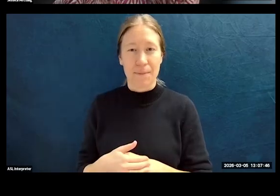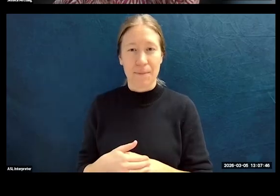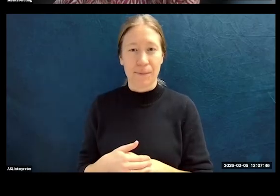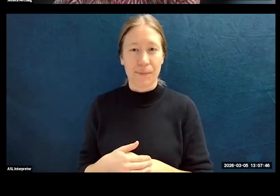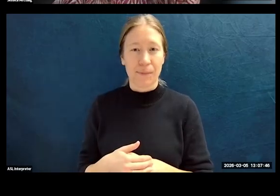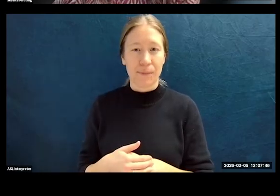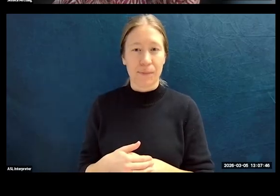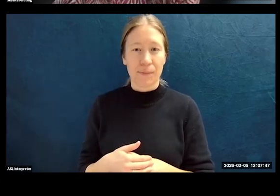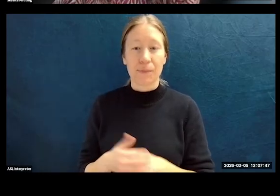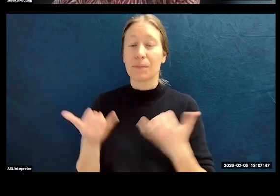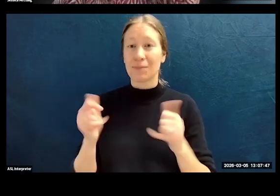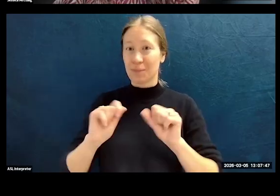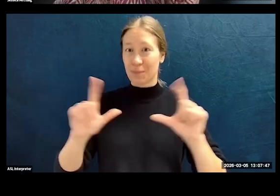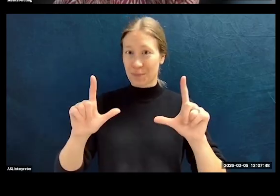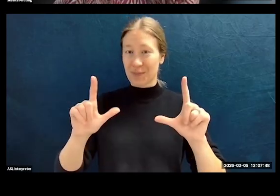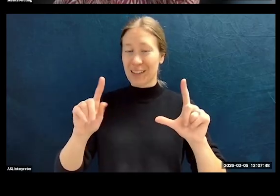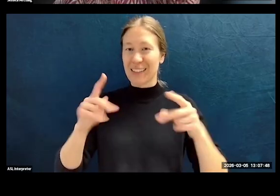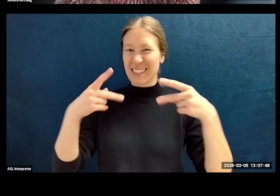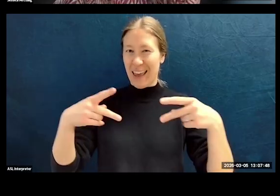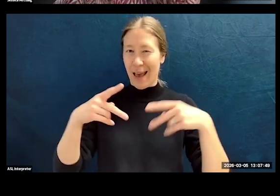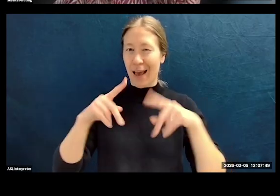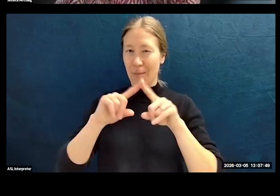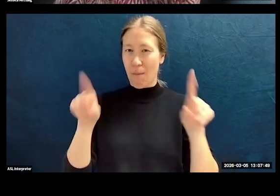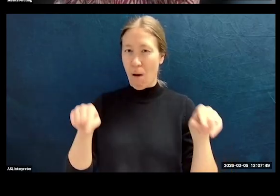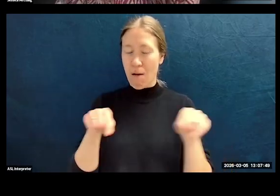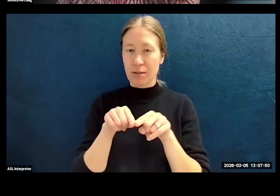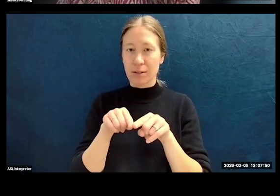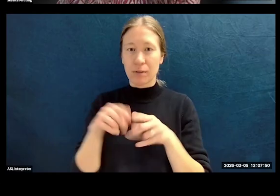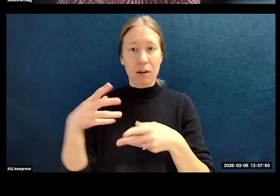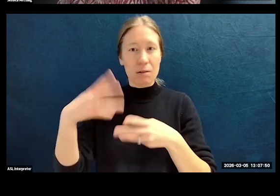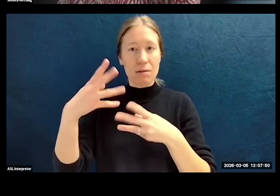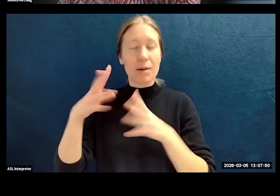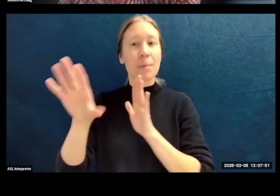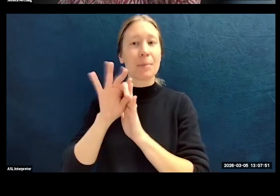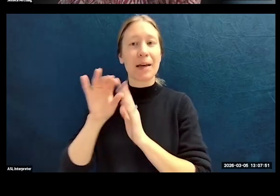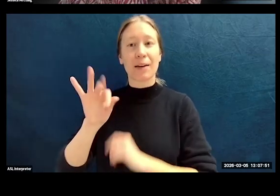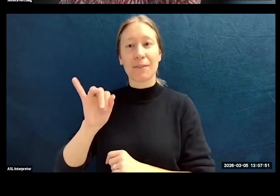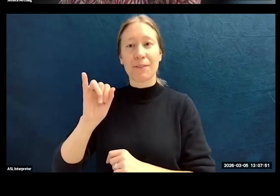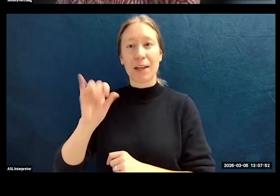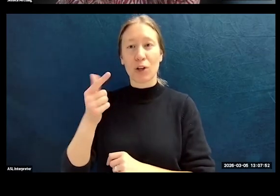So, I'm in the New Tag dialogue box and I'm going to scroll up, select Figure, hit OK,